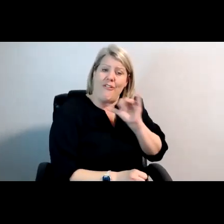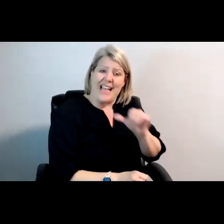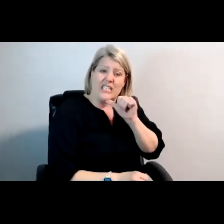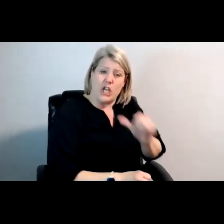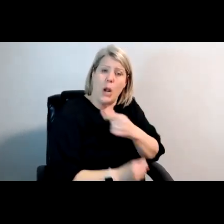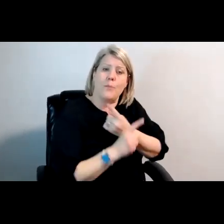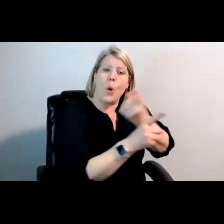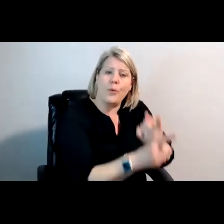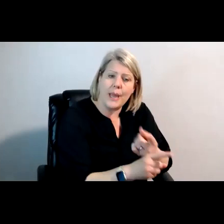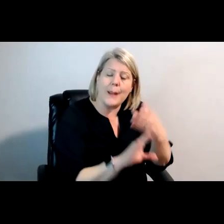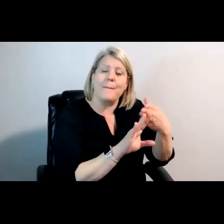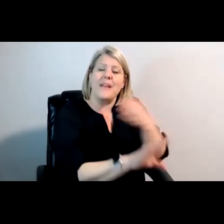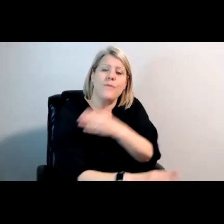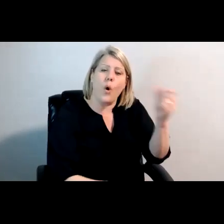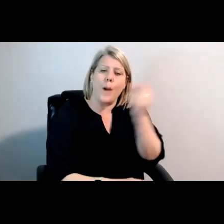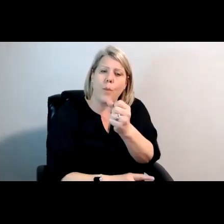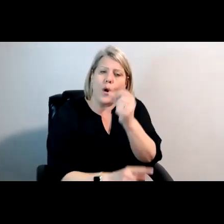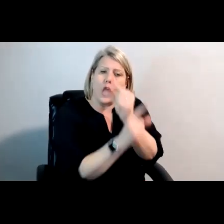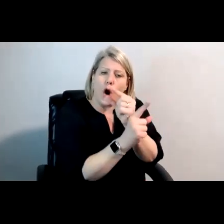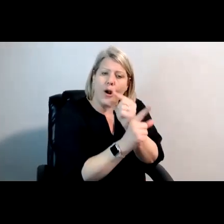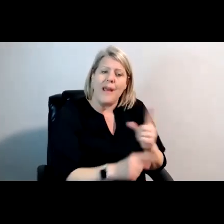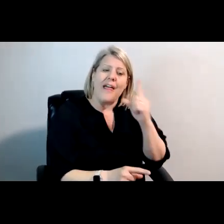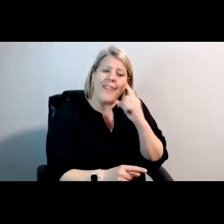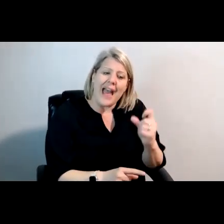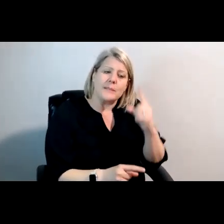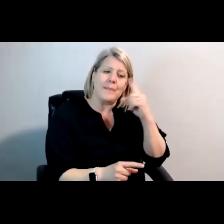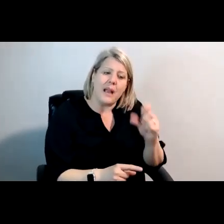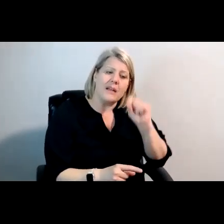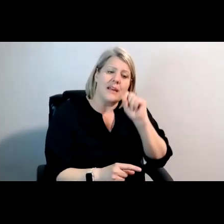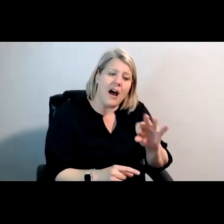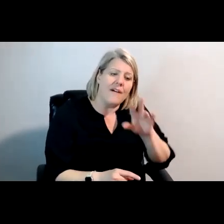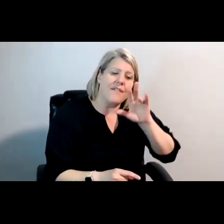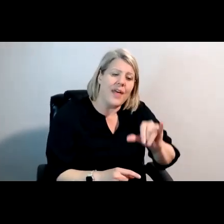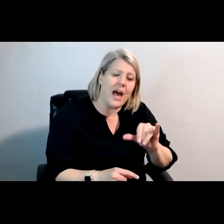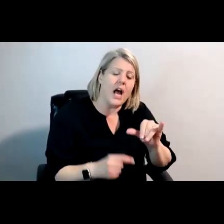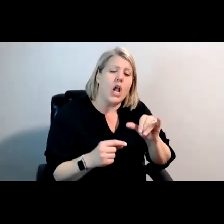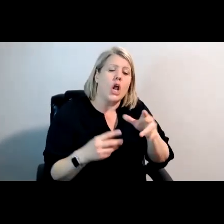And that's in part because of the uniform guardianship, conservatorship and other protective arrangements act